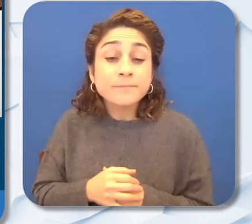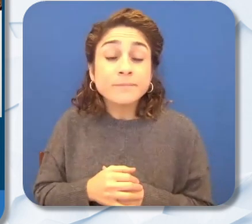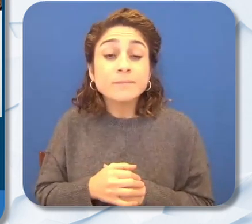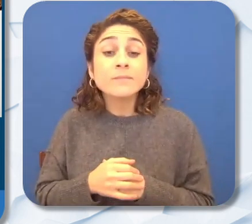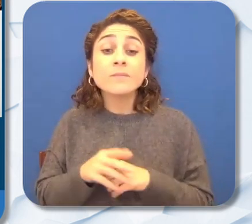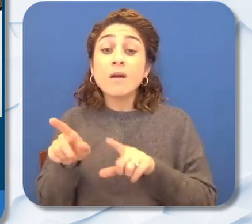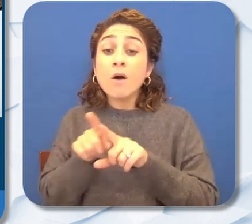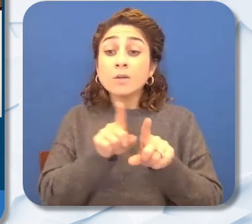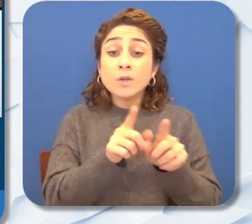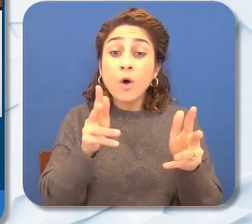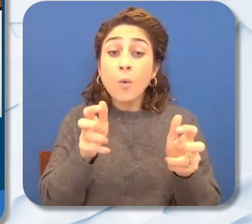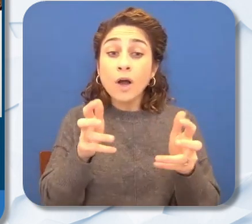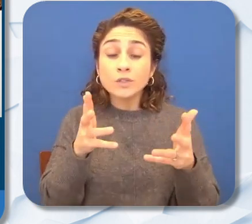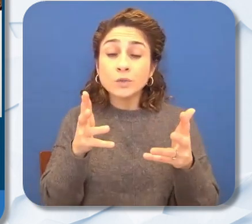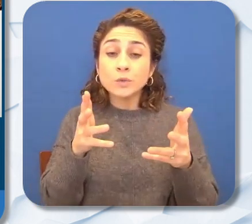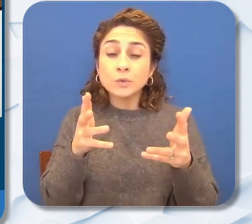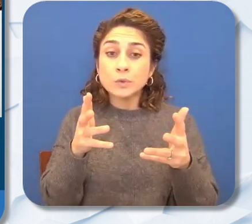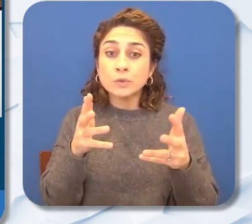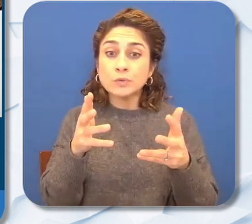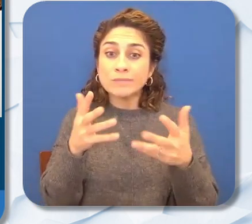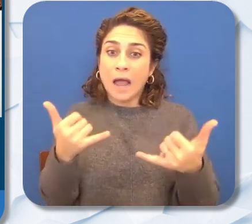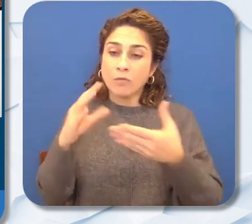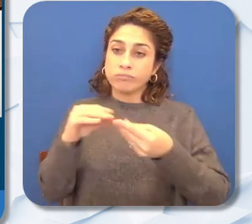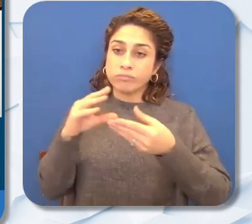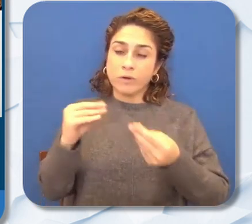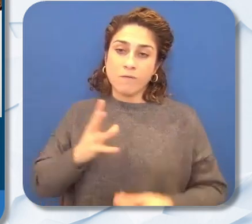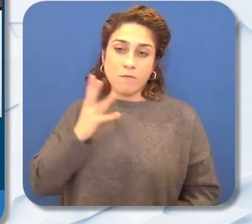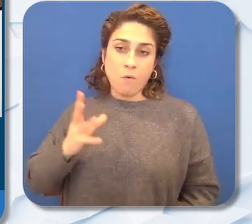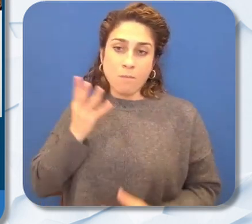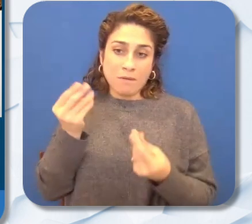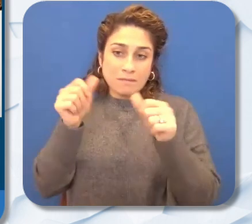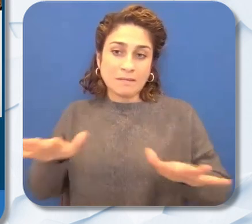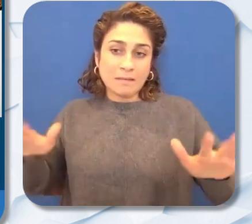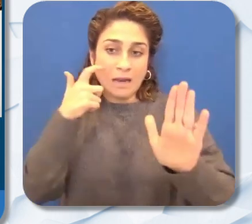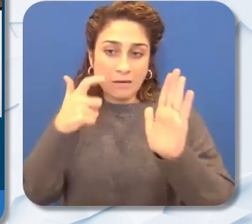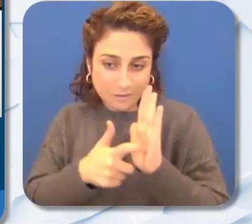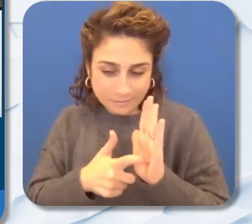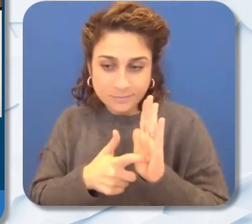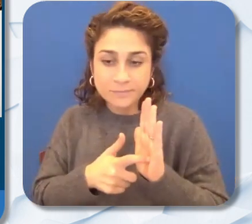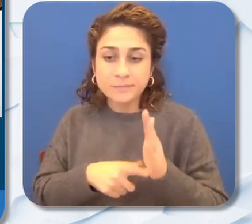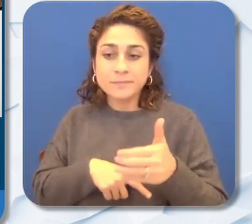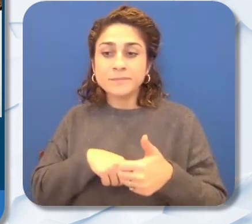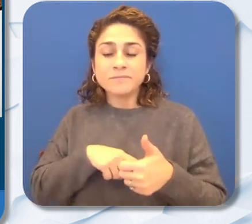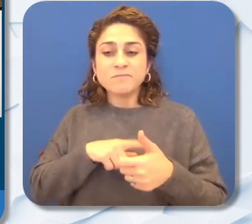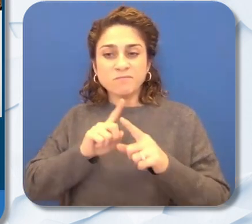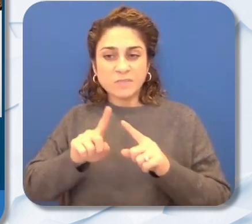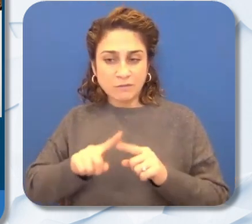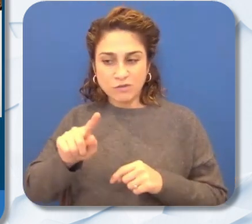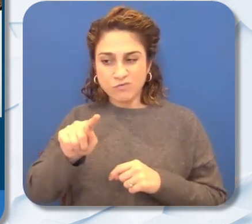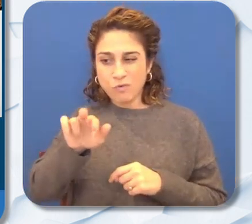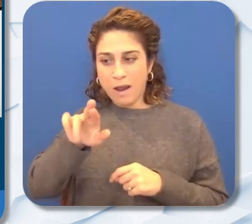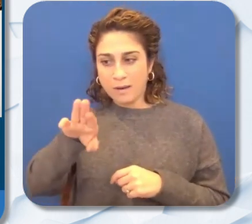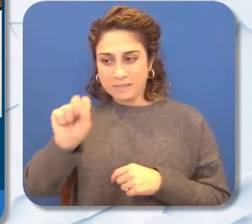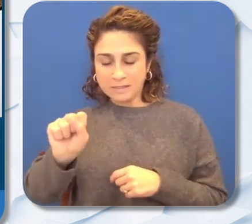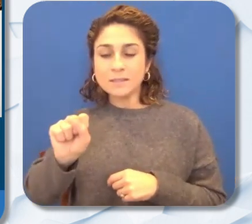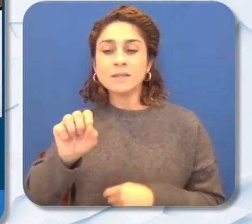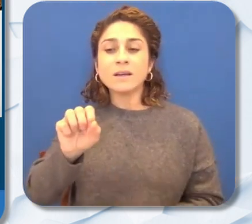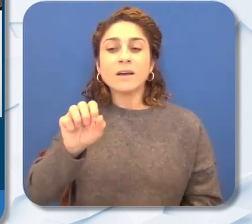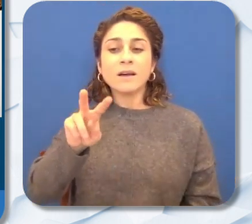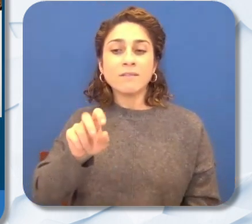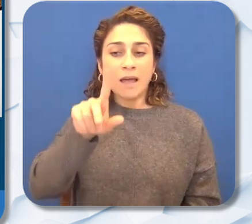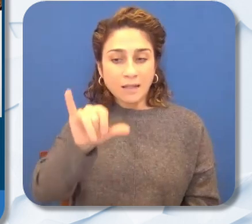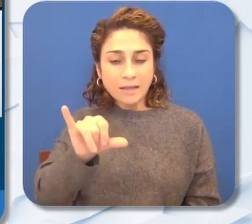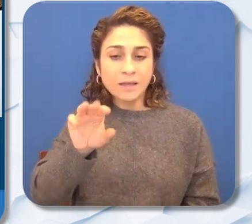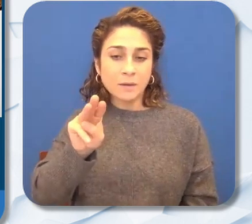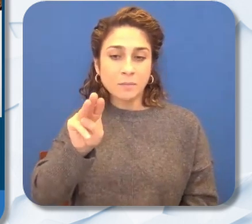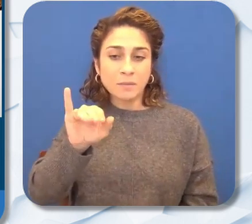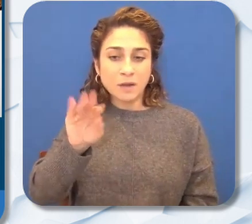provide a formal land acknowledgement. The Nisenan people the Southern Maidu Valley and Plains Miwak